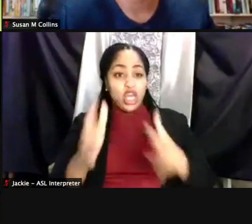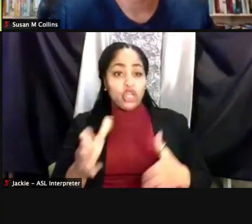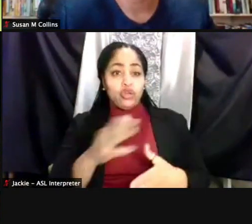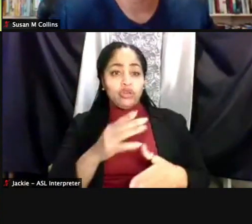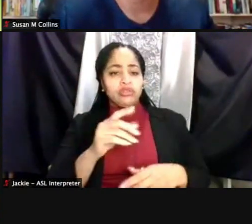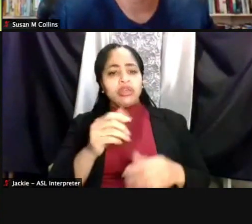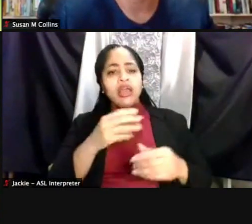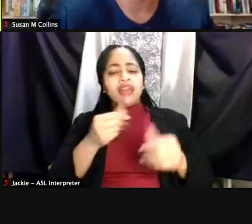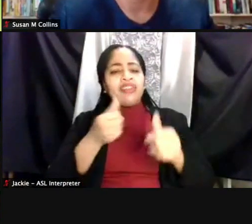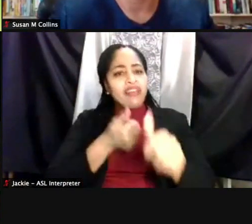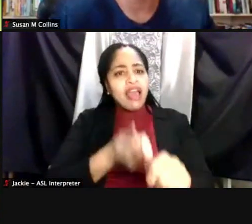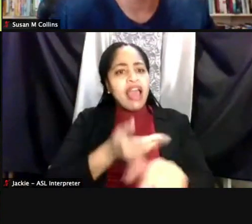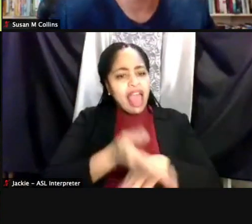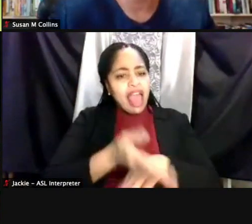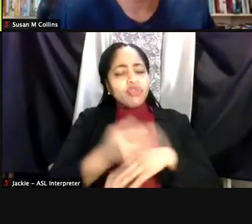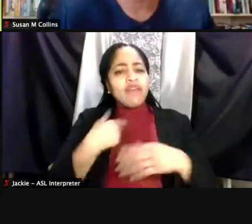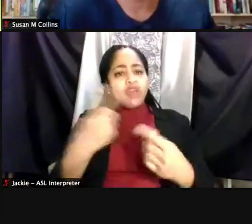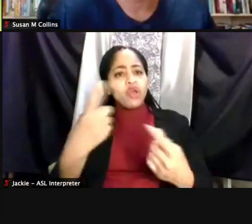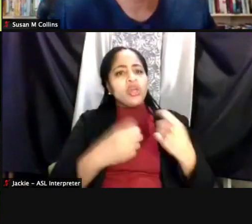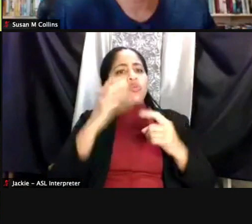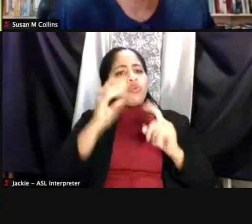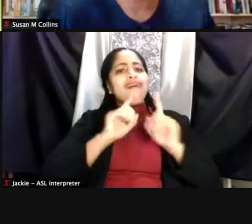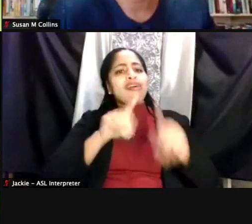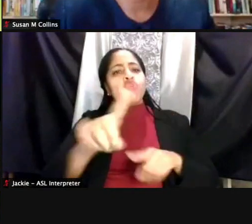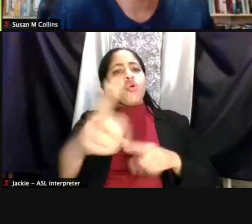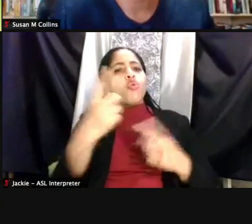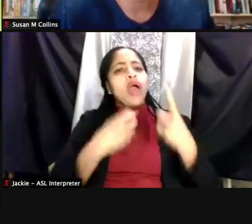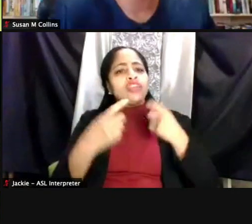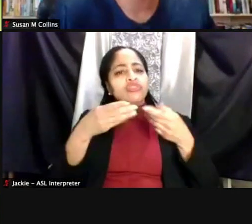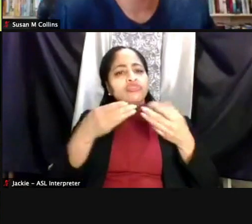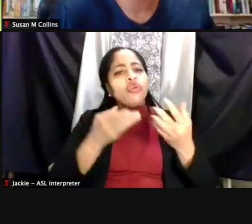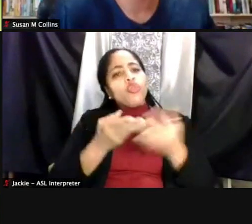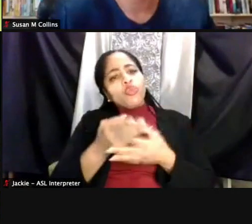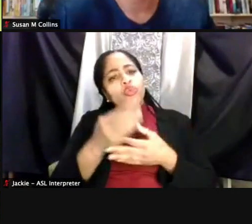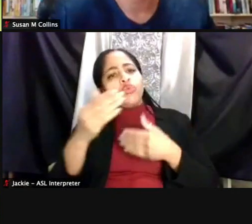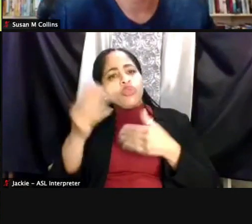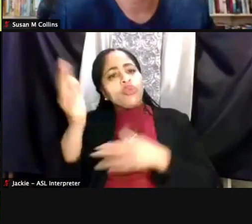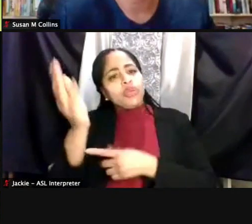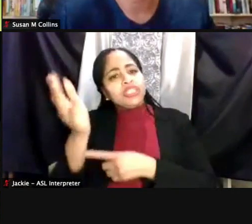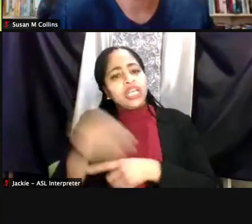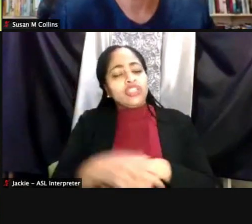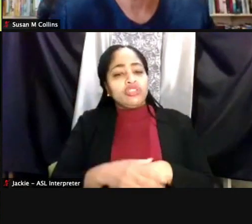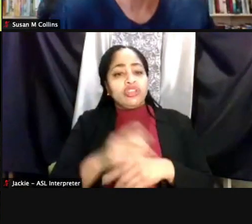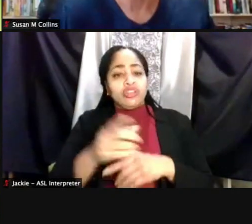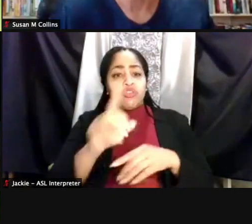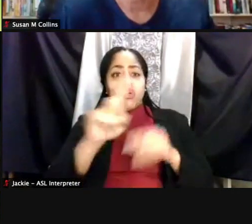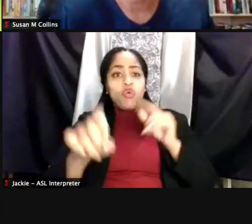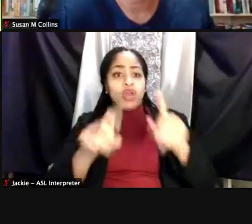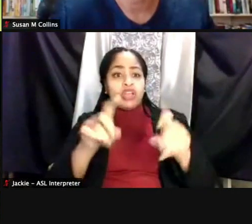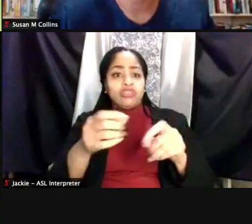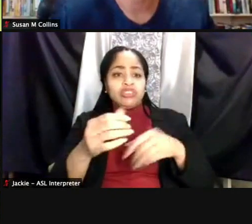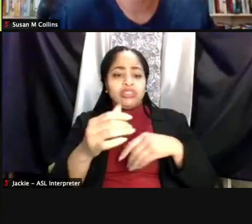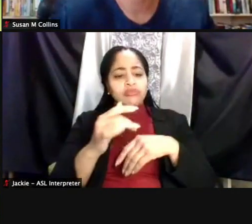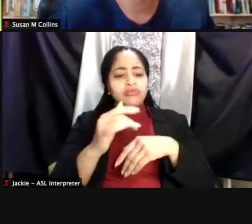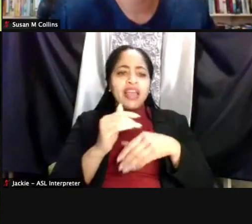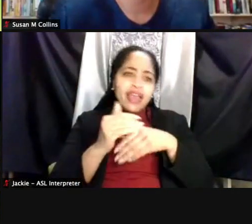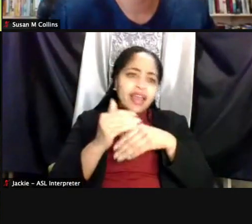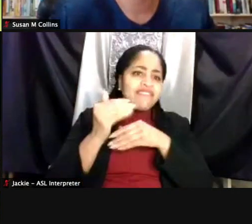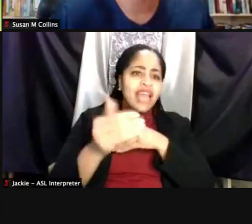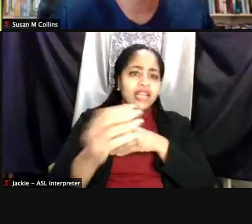We'll answer questions throughout the hour. Questions submitted in advance via the form and the live Q and A function